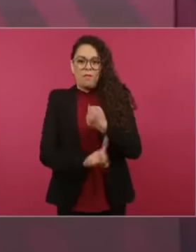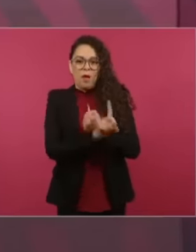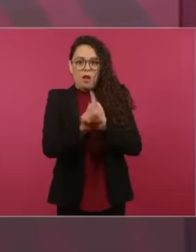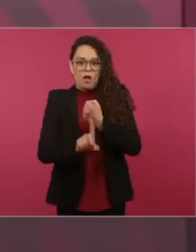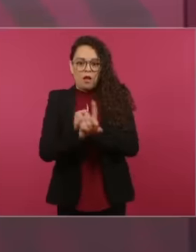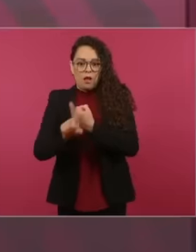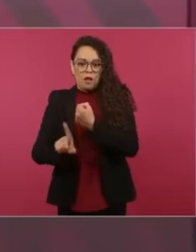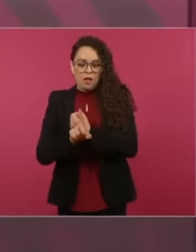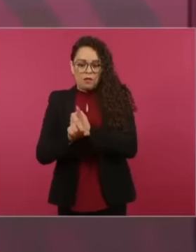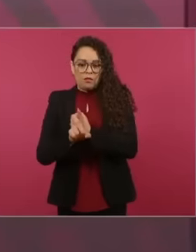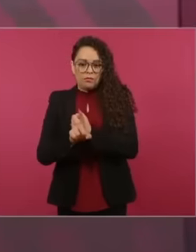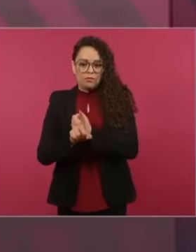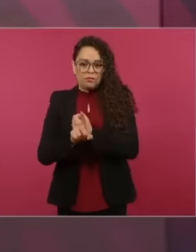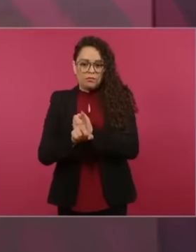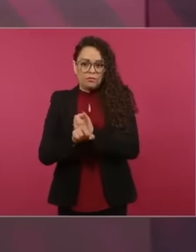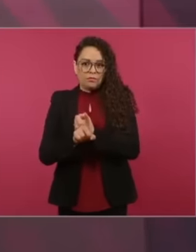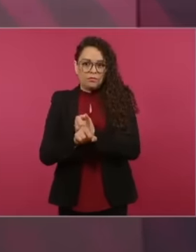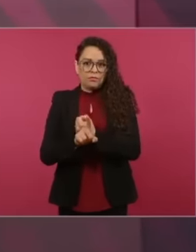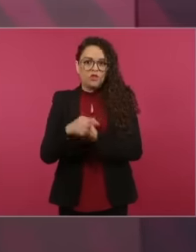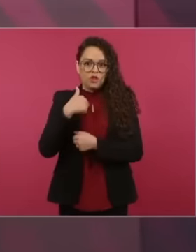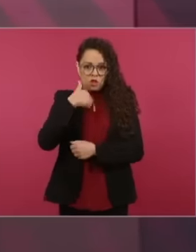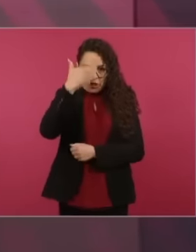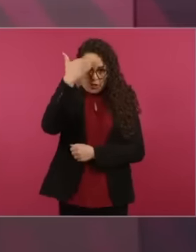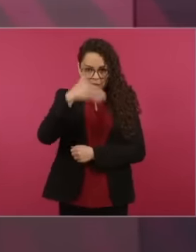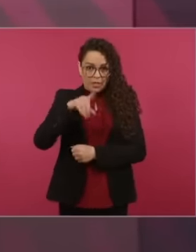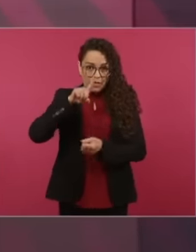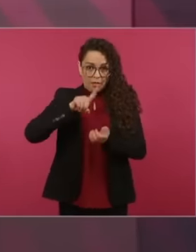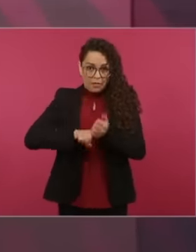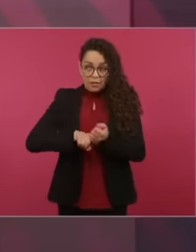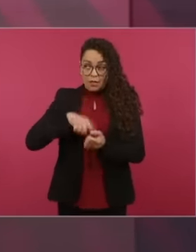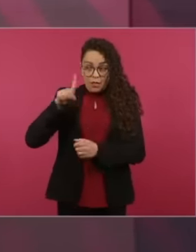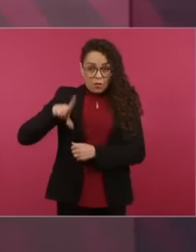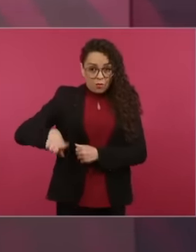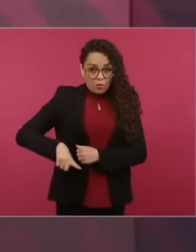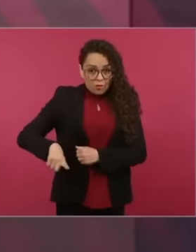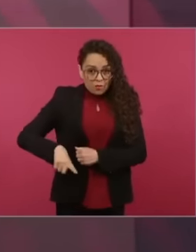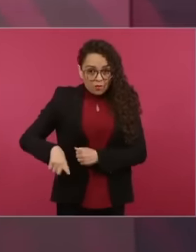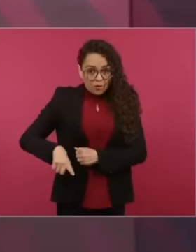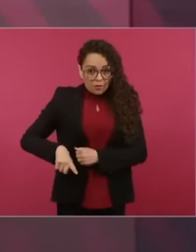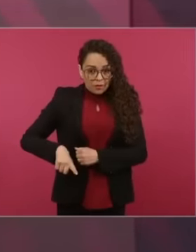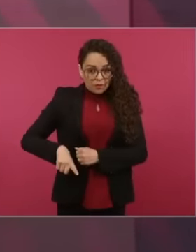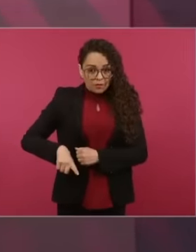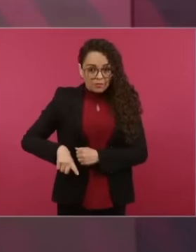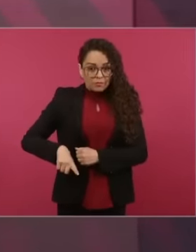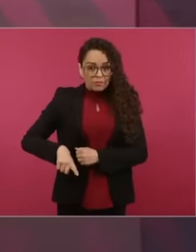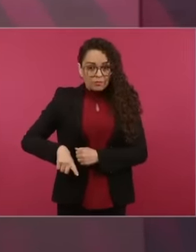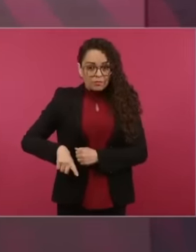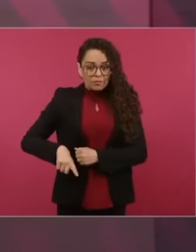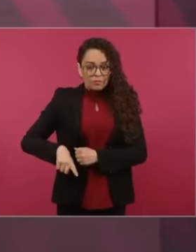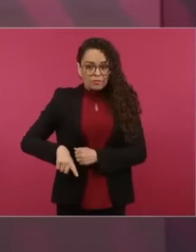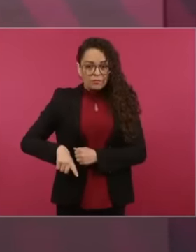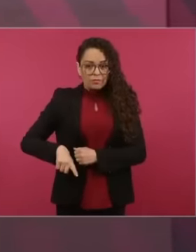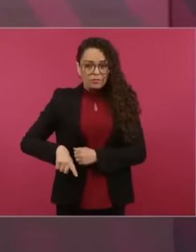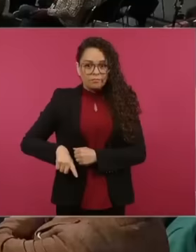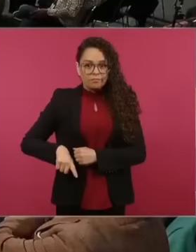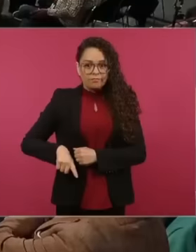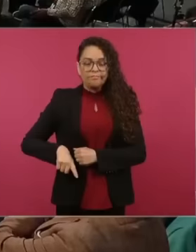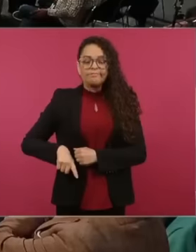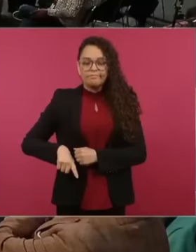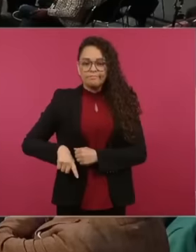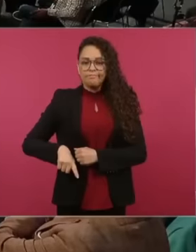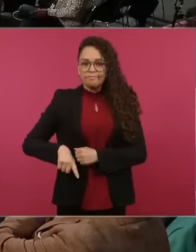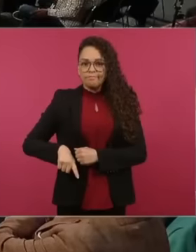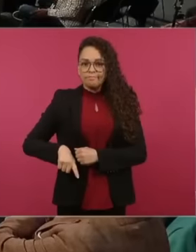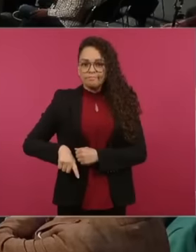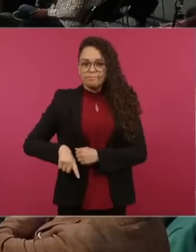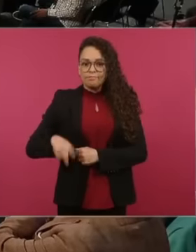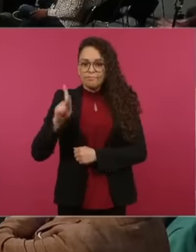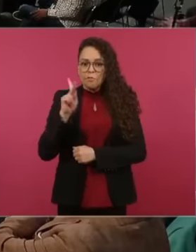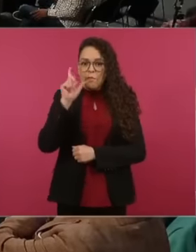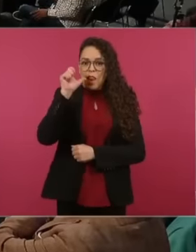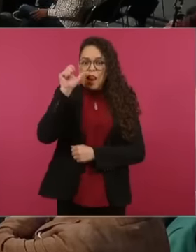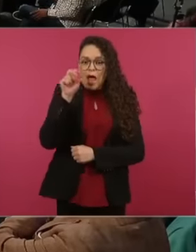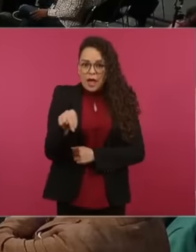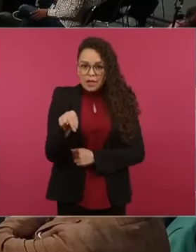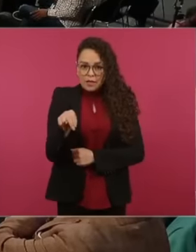that the state department is helping in a plan to combat drug trafficking in